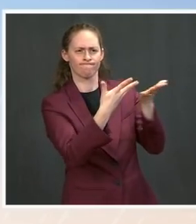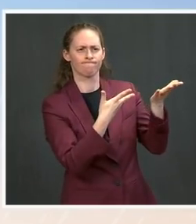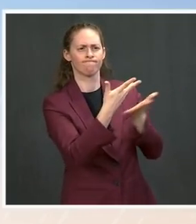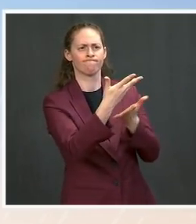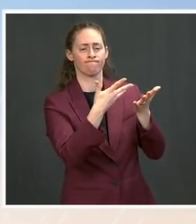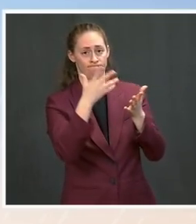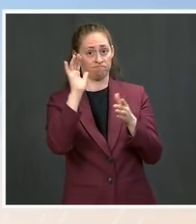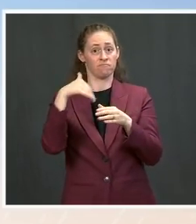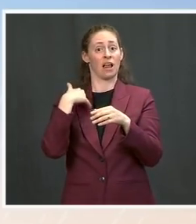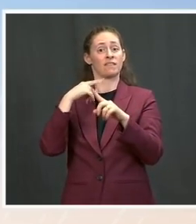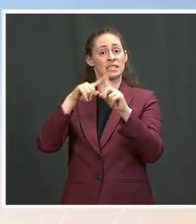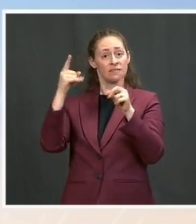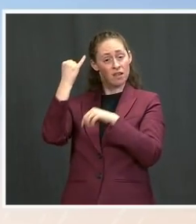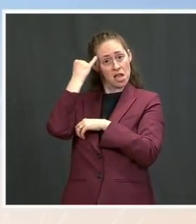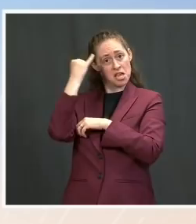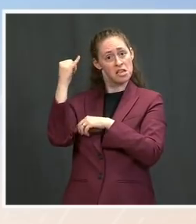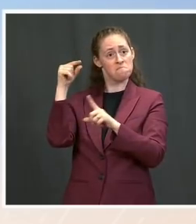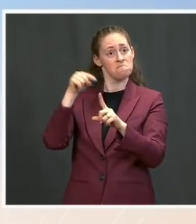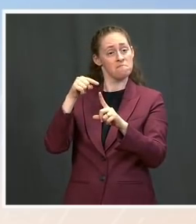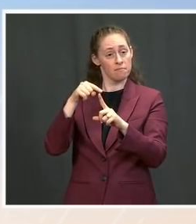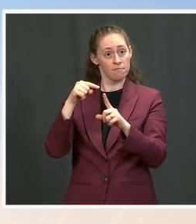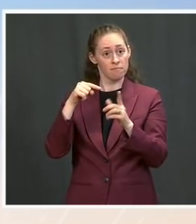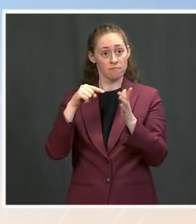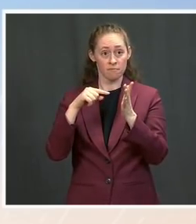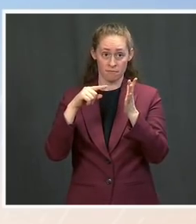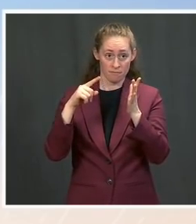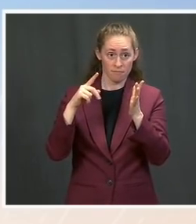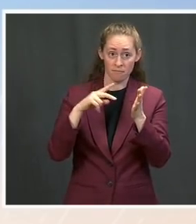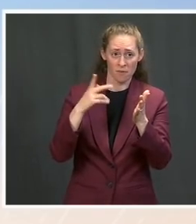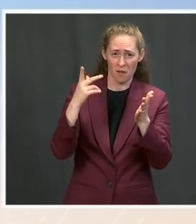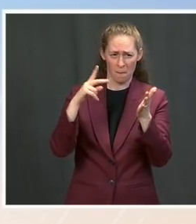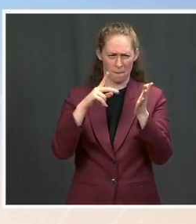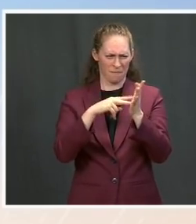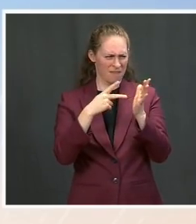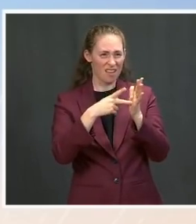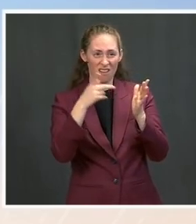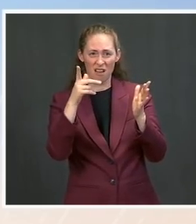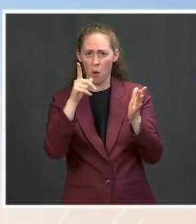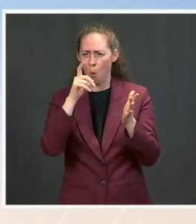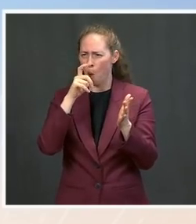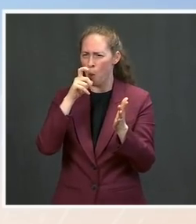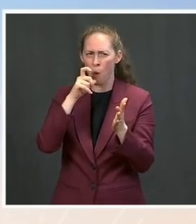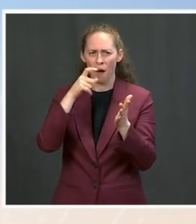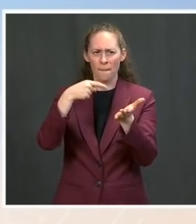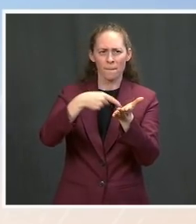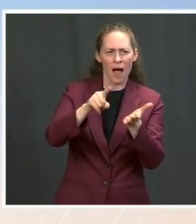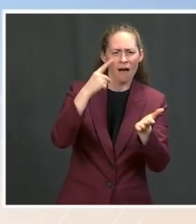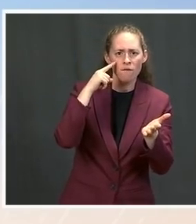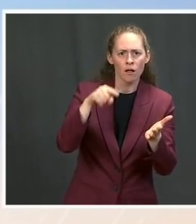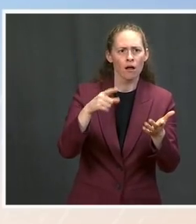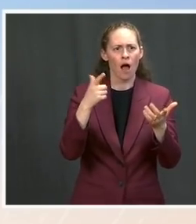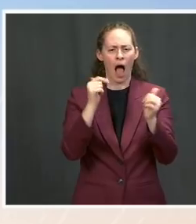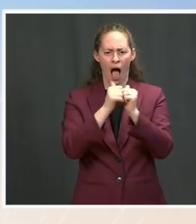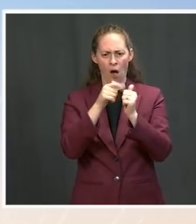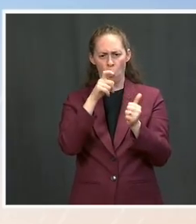Is he suggesting we don't need to pay for the proposal? It sounds like it, unless there's an alternative. The Press: He's talking about user fees. Essentially, people who use --